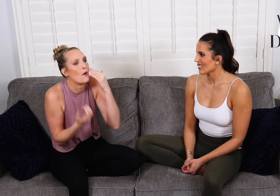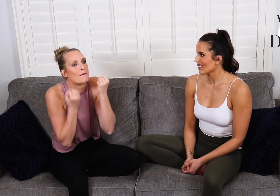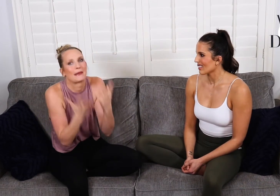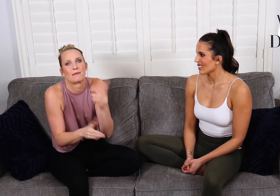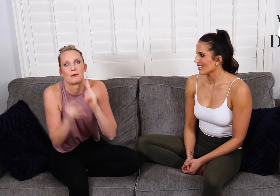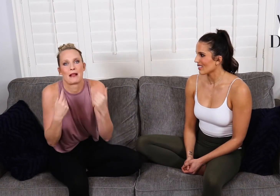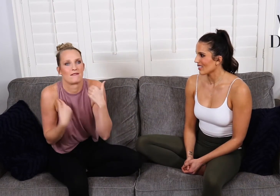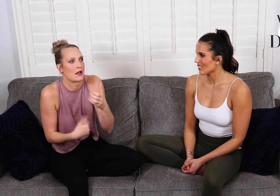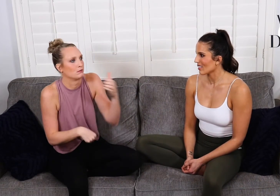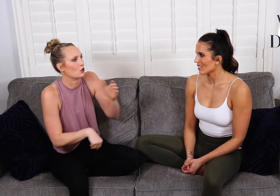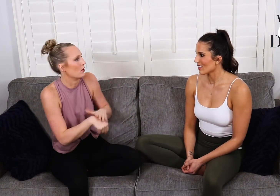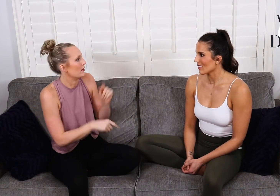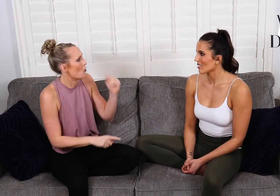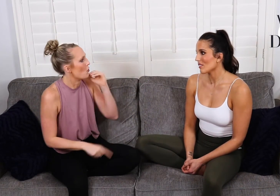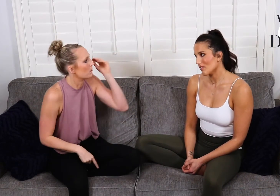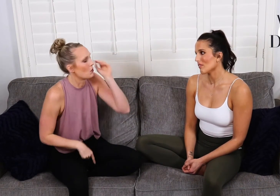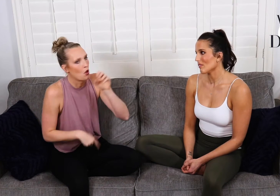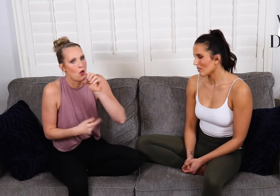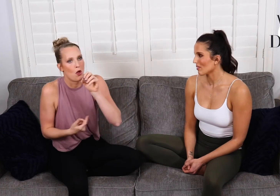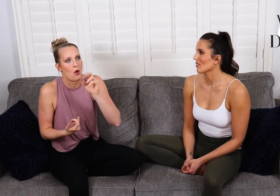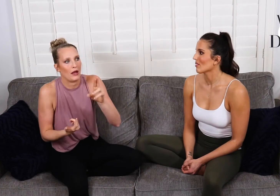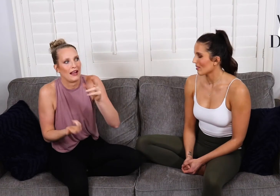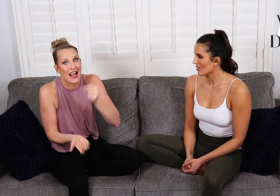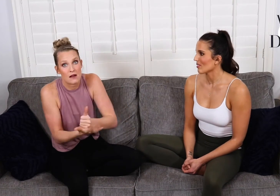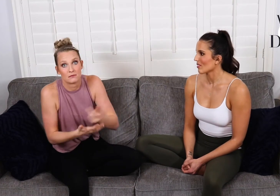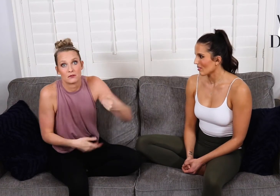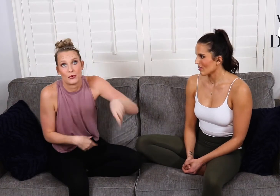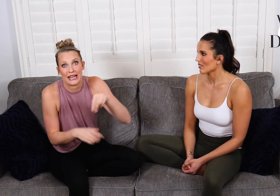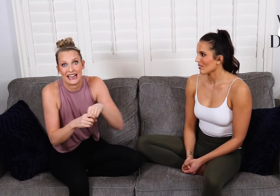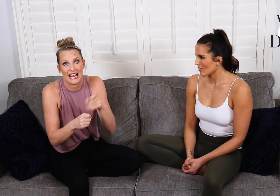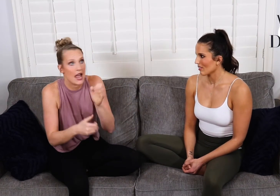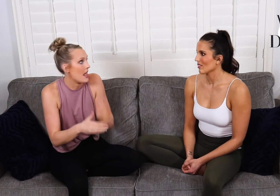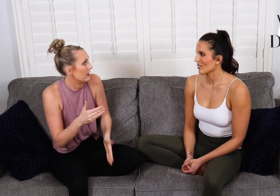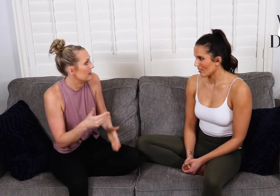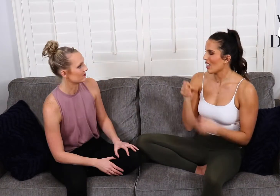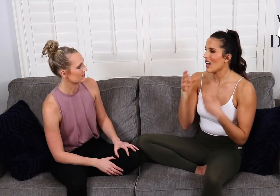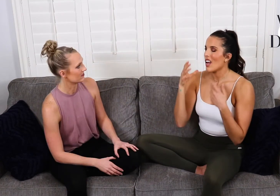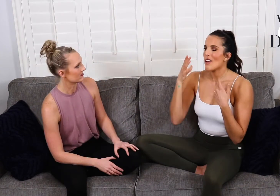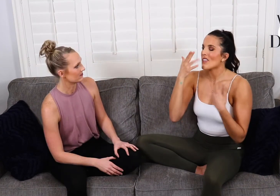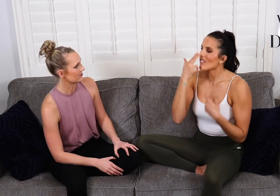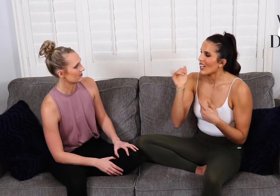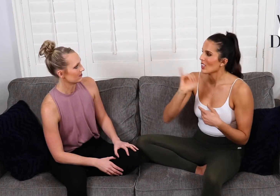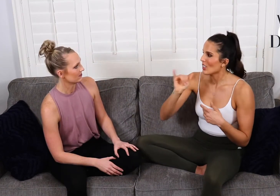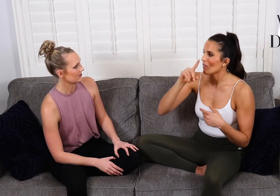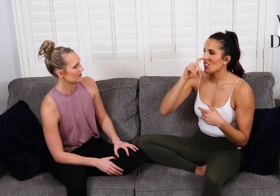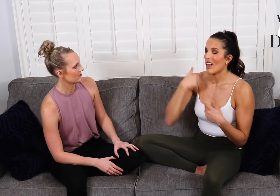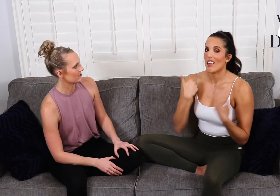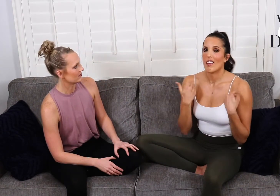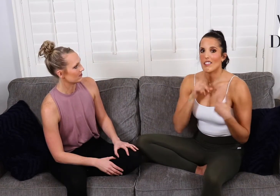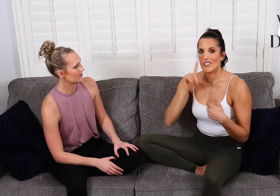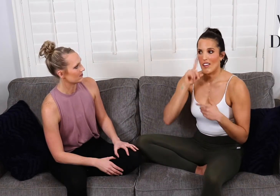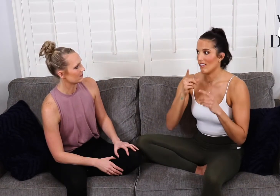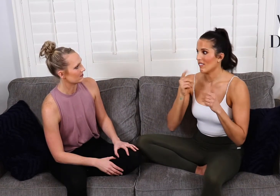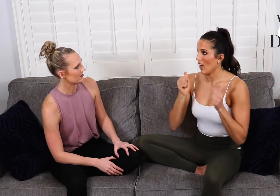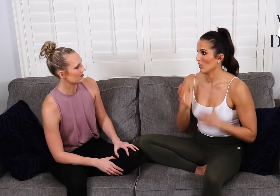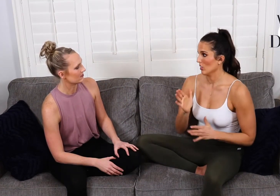closed captioning on all the time at home, and it's actually really beneficial in the end. It's funny too because I actually have a Deaf